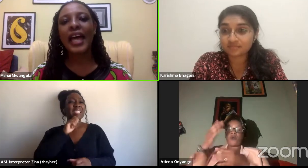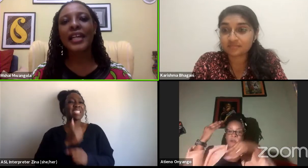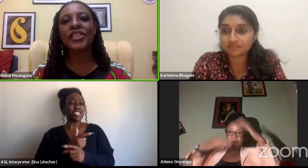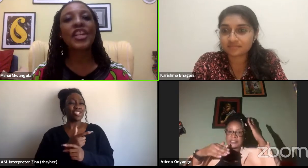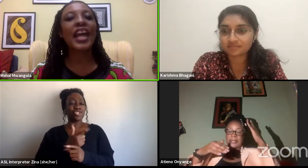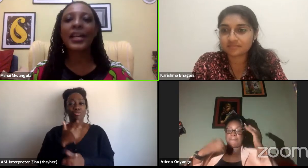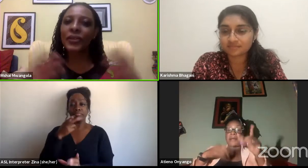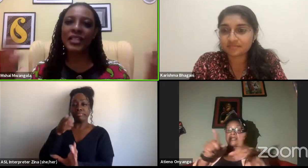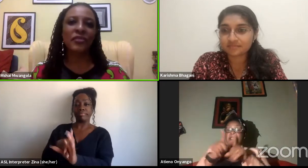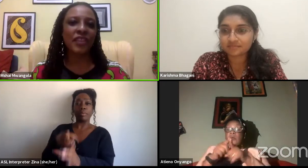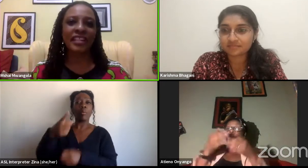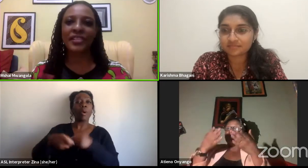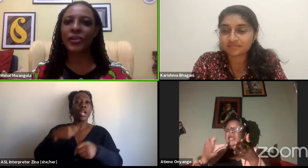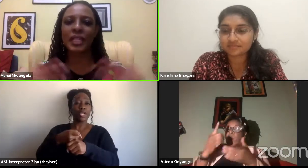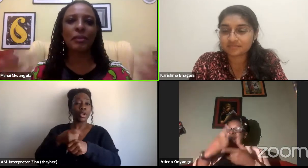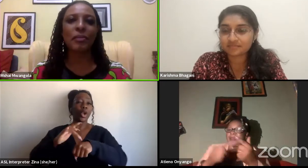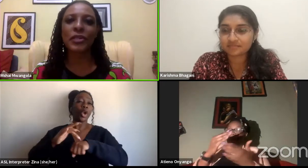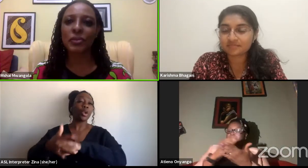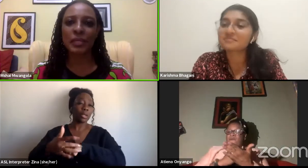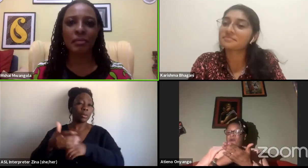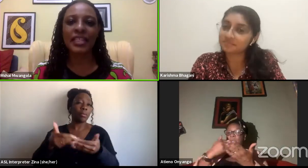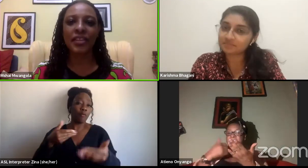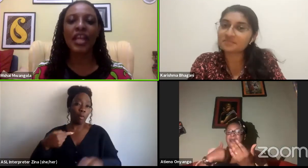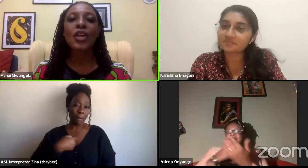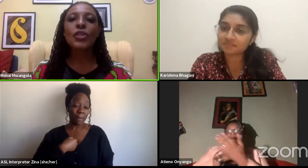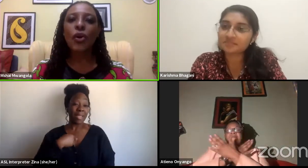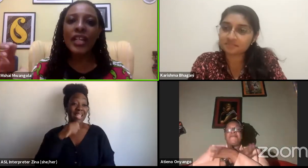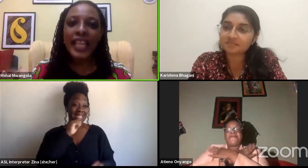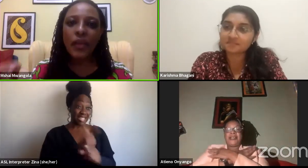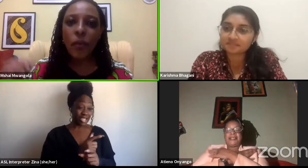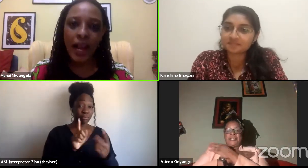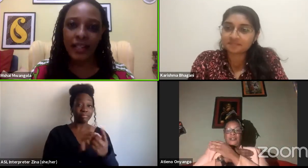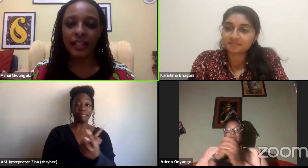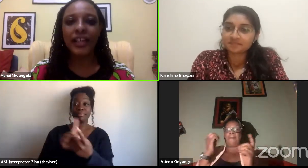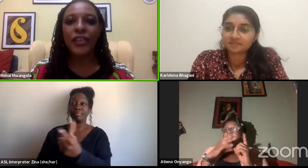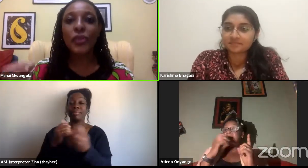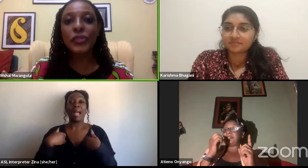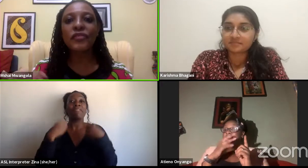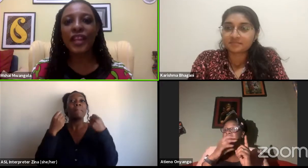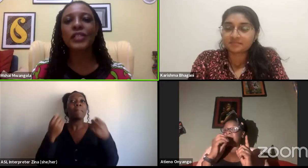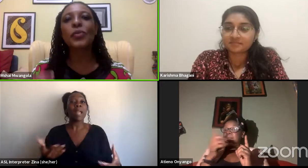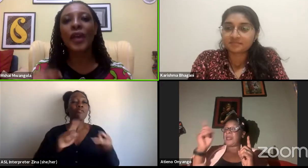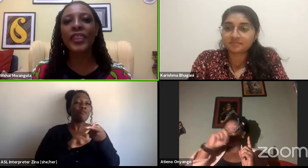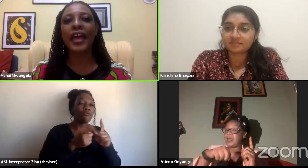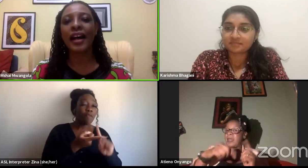And she had all these friends, all these people she was mentoring. So on day one, those friends were there.